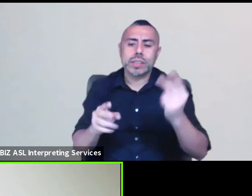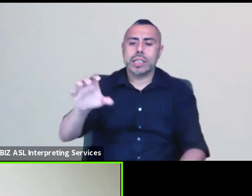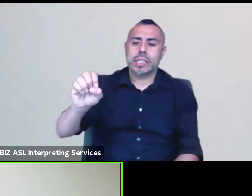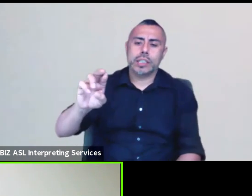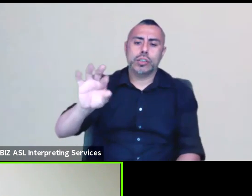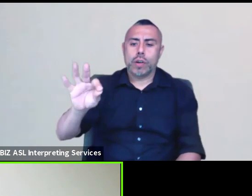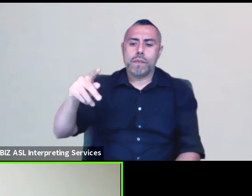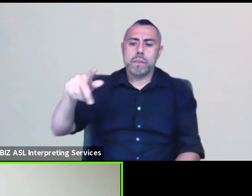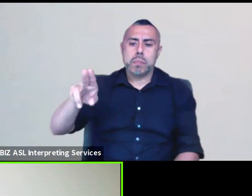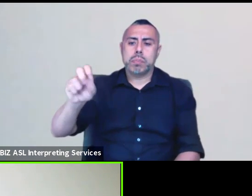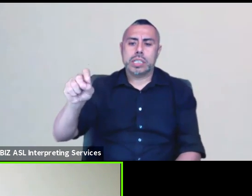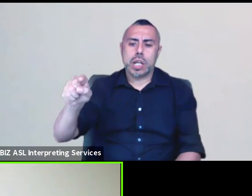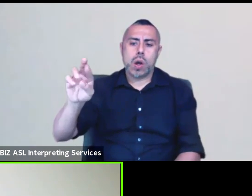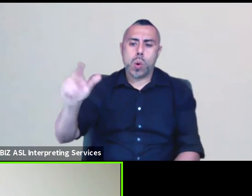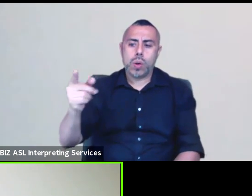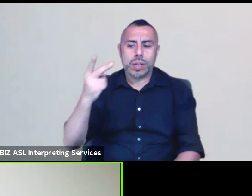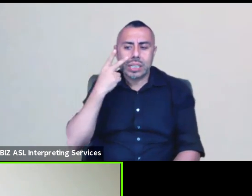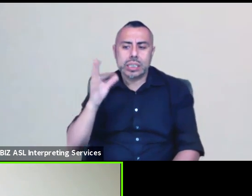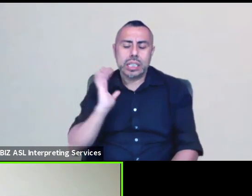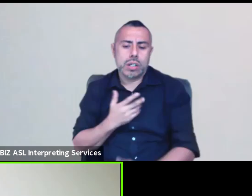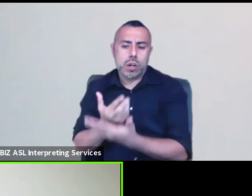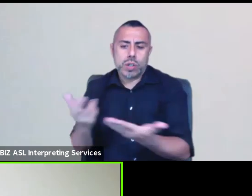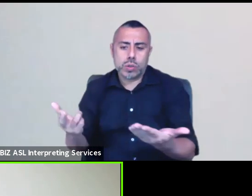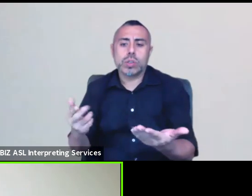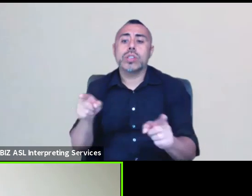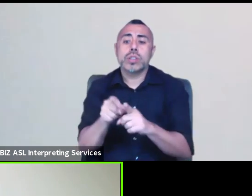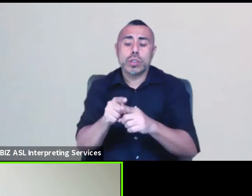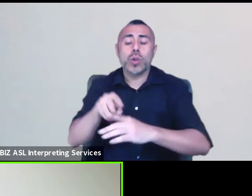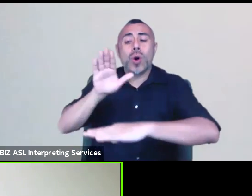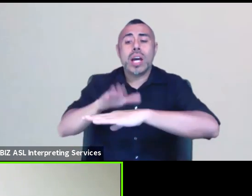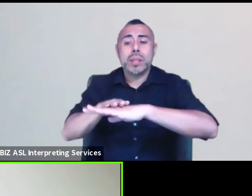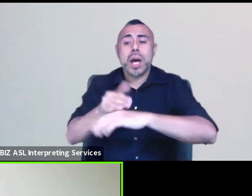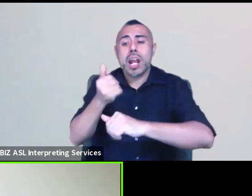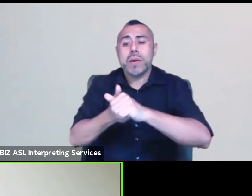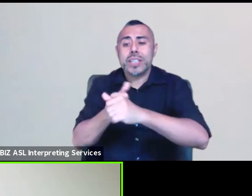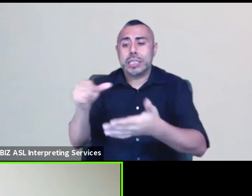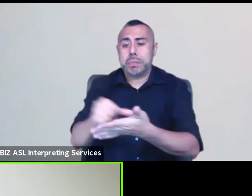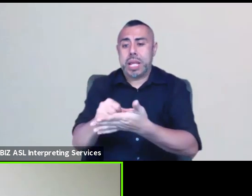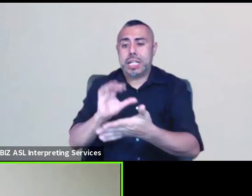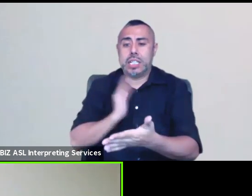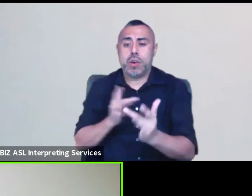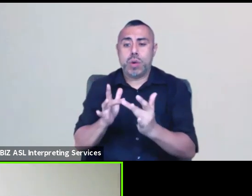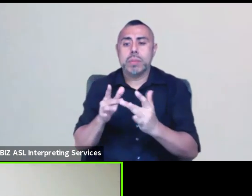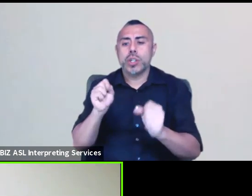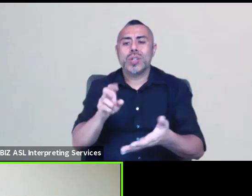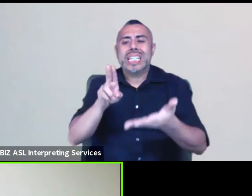There is also a get updates form on the bottom of every page of our website where you can sign up to get our communications